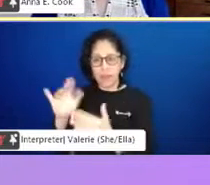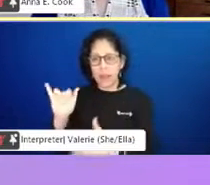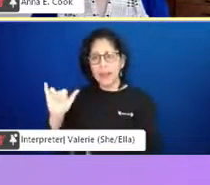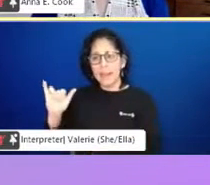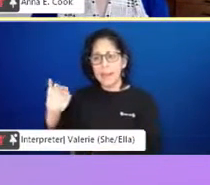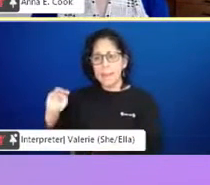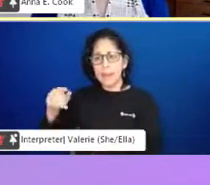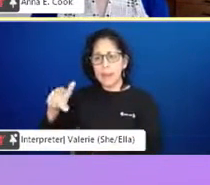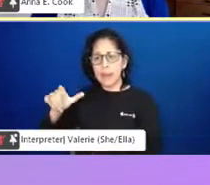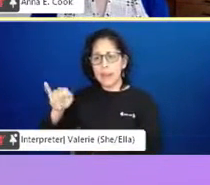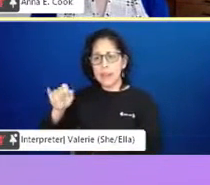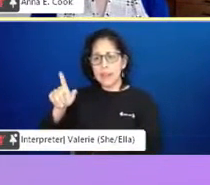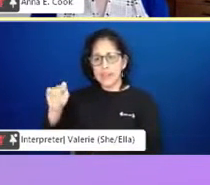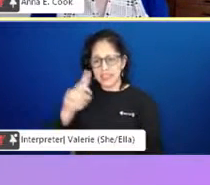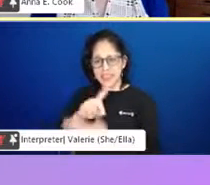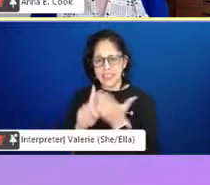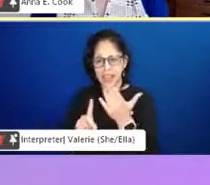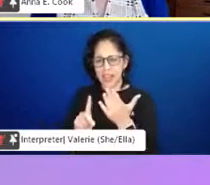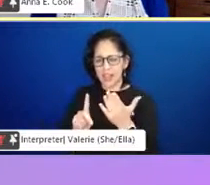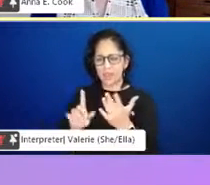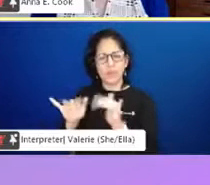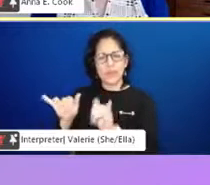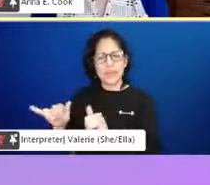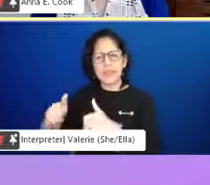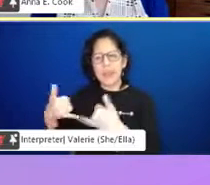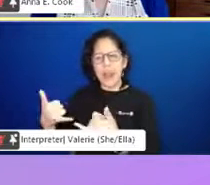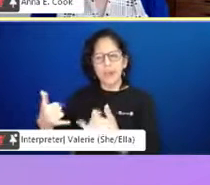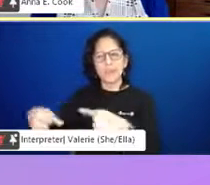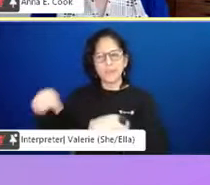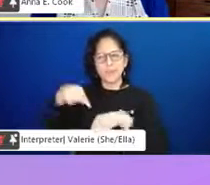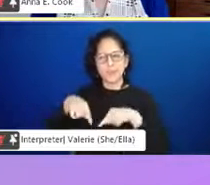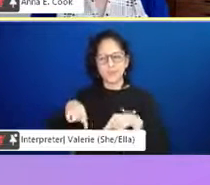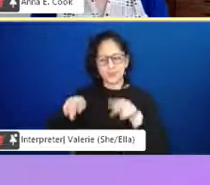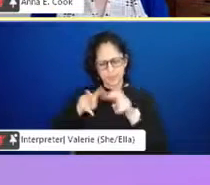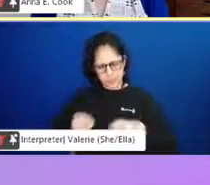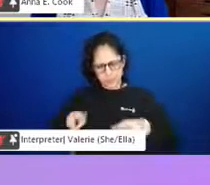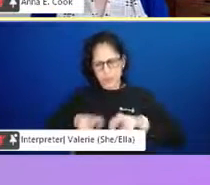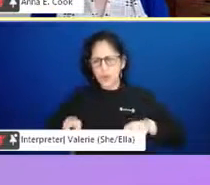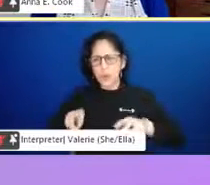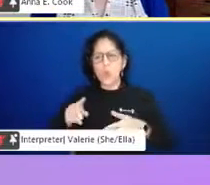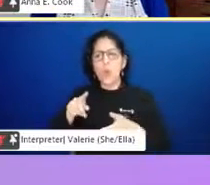ask ourselves questions about what's needed why it's needed and how whatever it is that